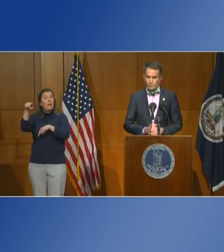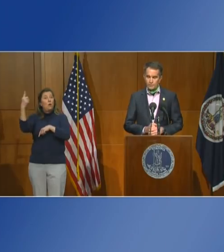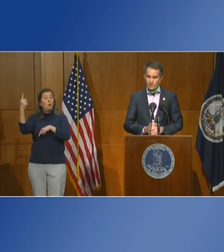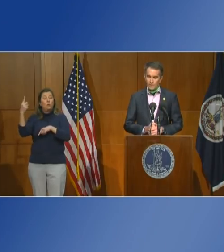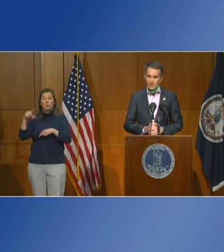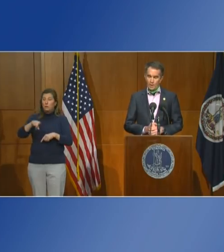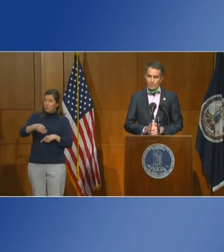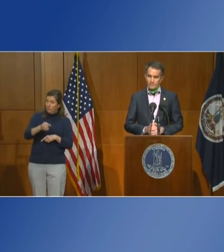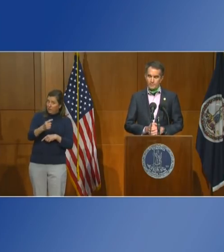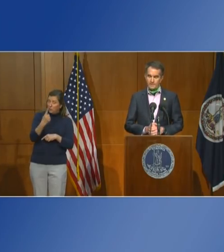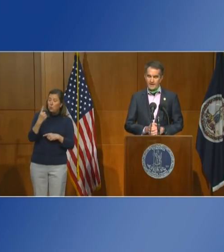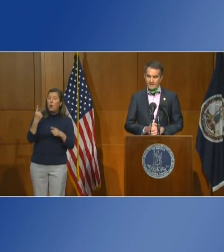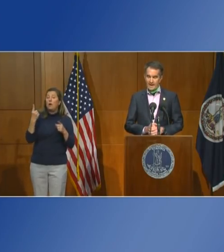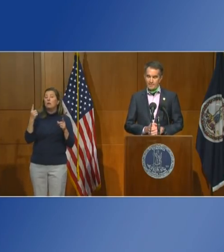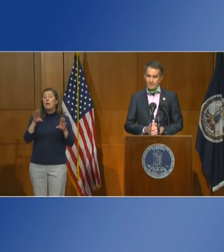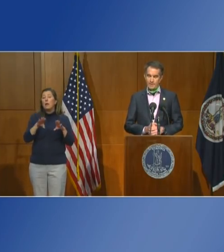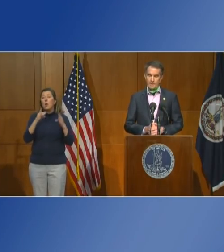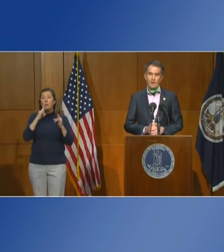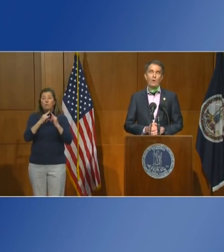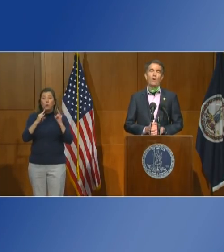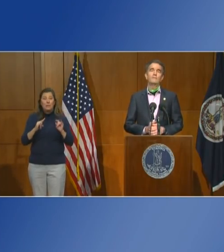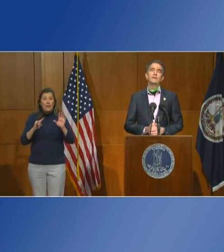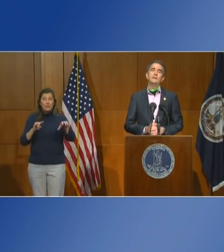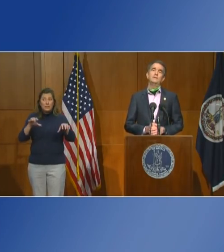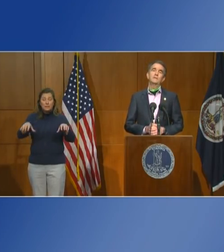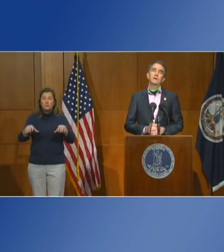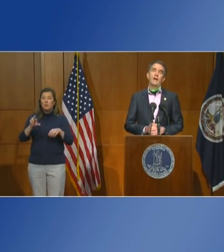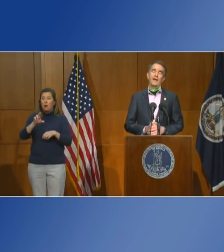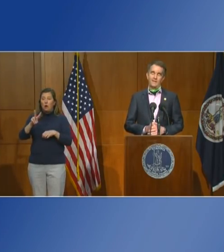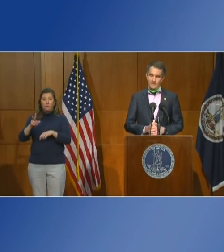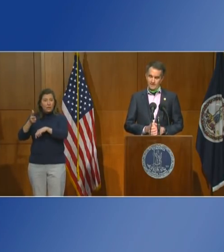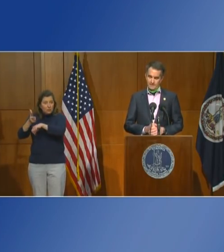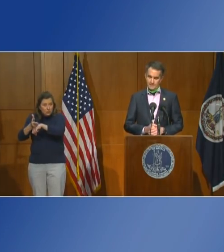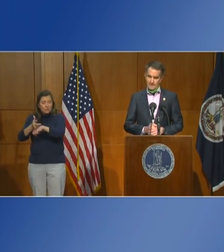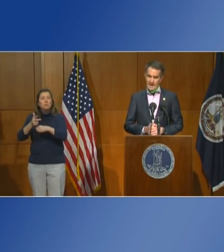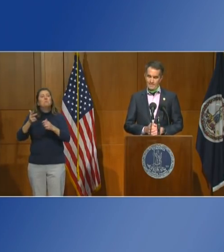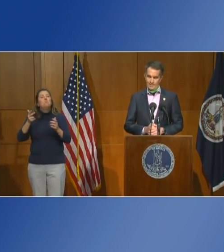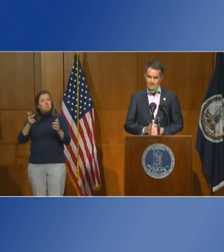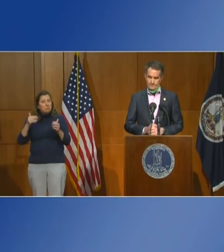. STATE PARKS HAVE BEEN OPEN FOR DAY USE ONLY